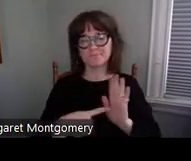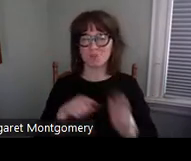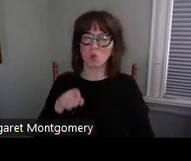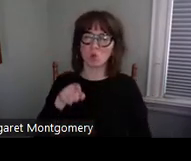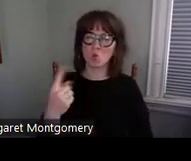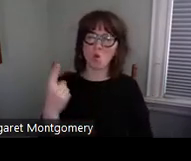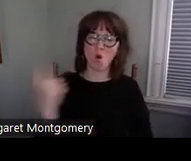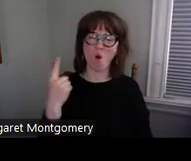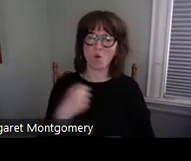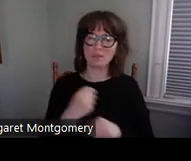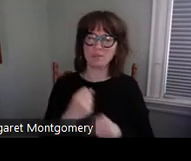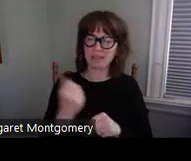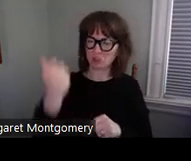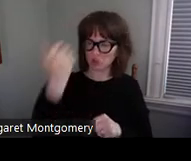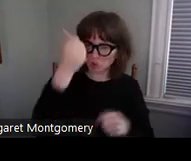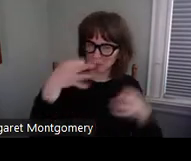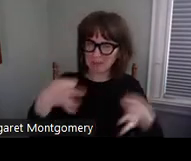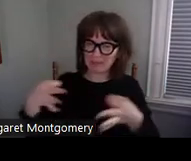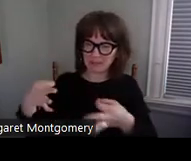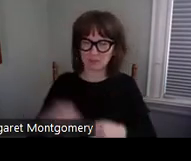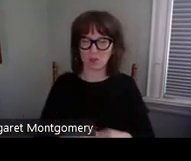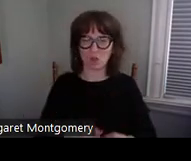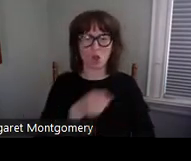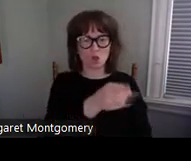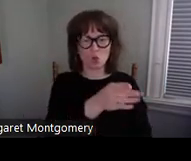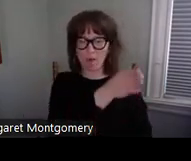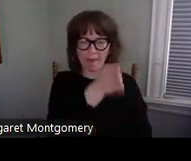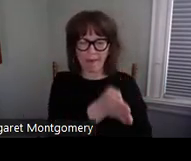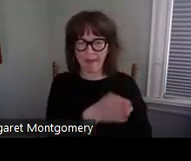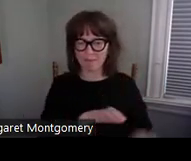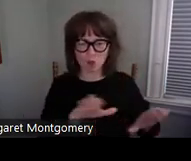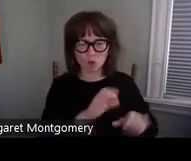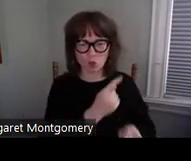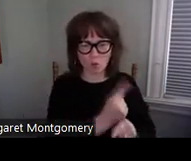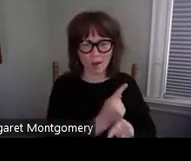12:42:29 You never do anything right, and nobody else will ever love you aren't constructive.